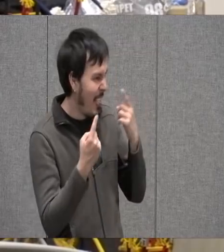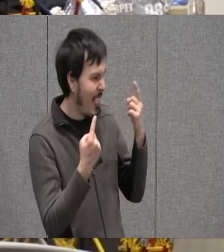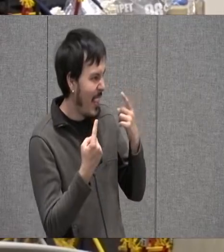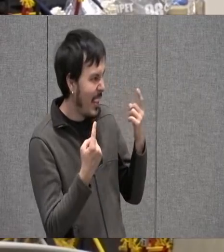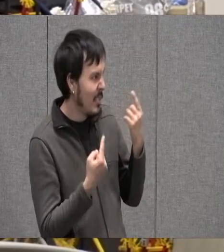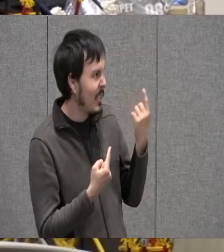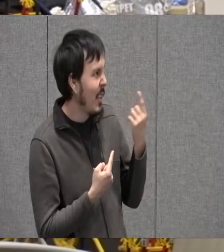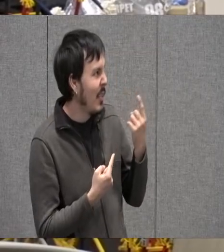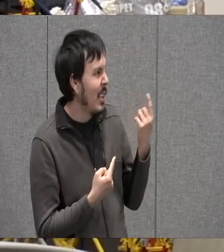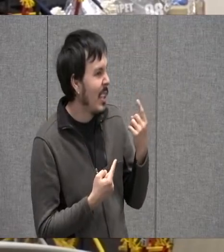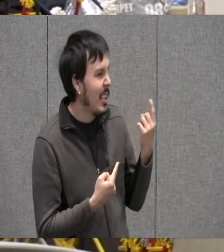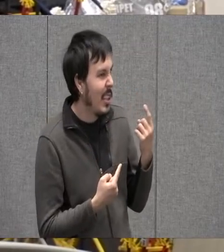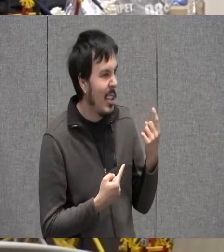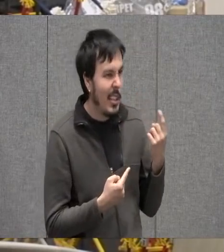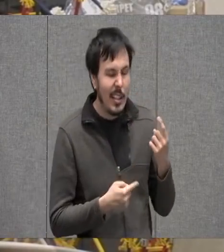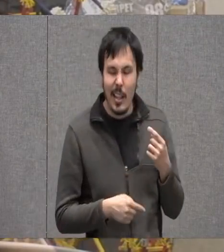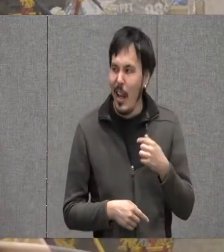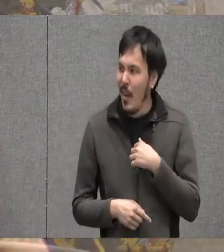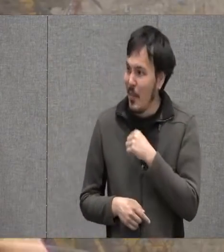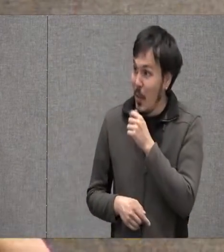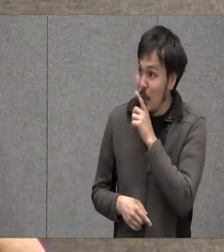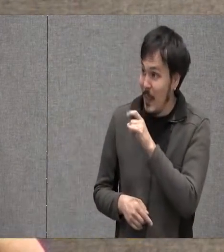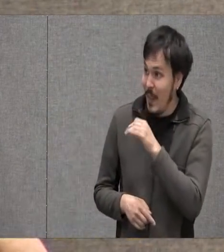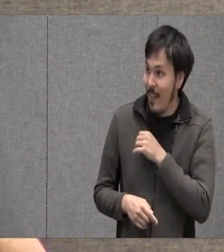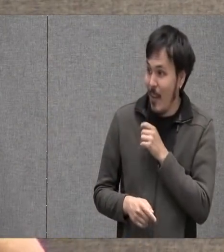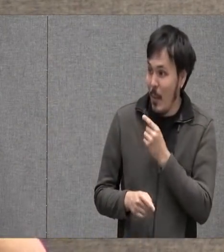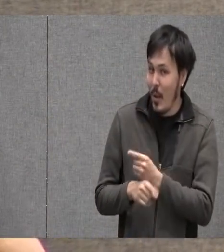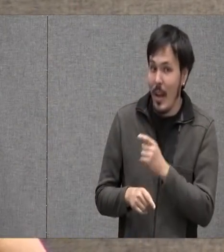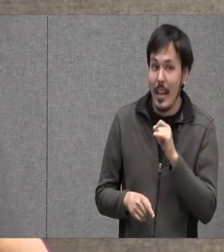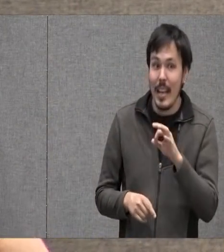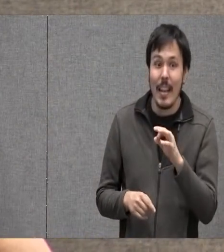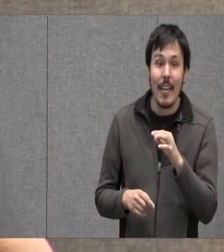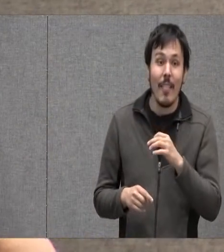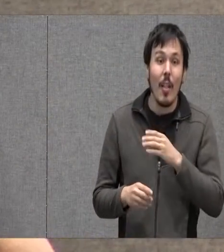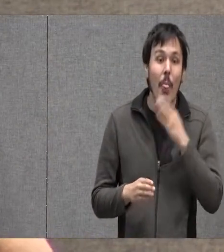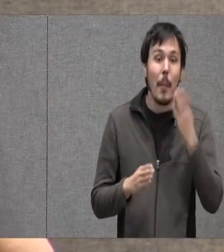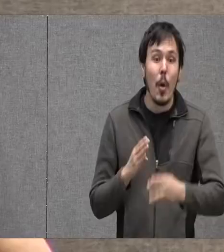Right, okay, so if the product is 54,